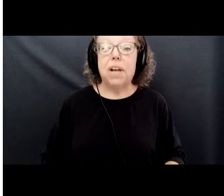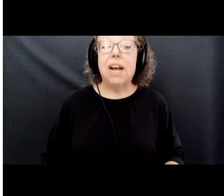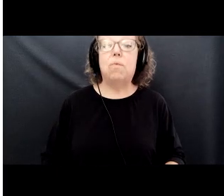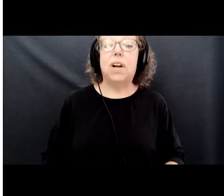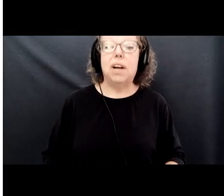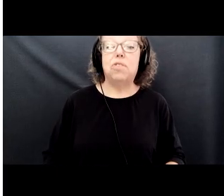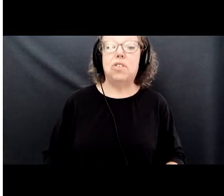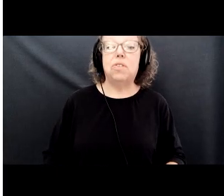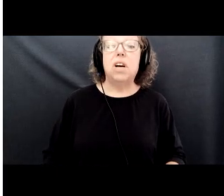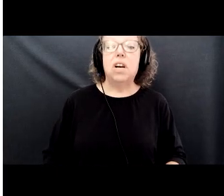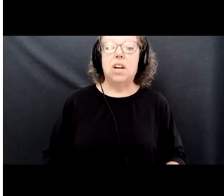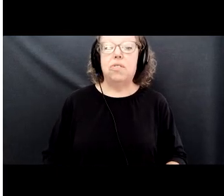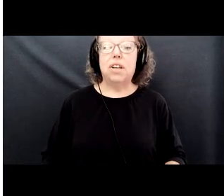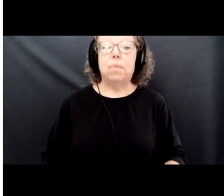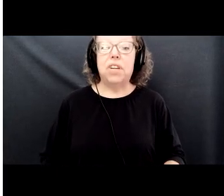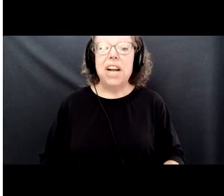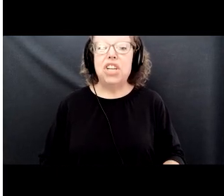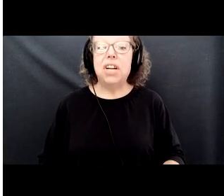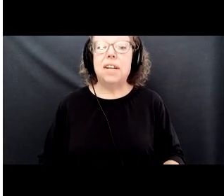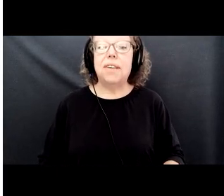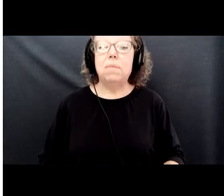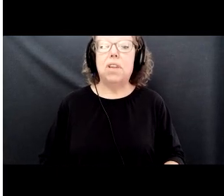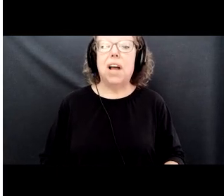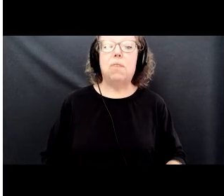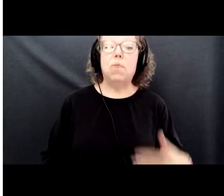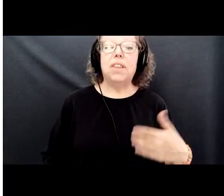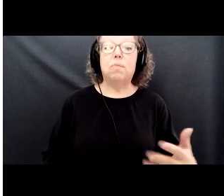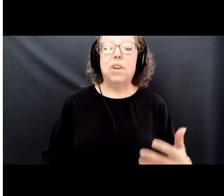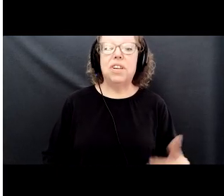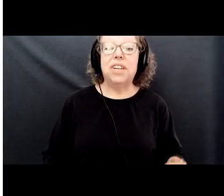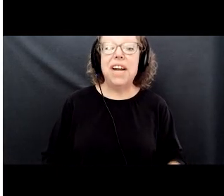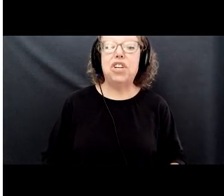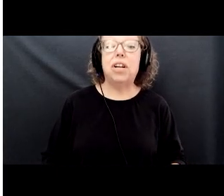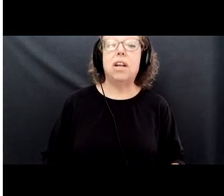plan when it comes to transportation it seems like with this presentation